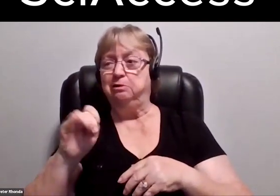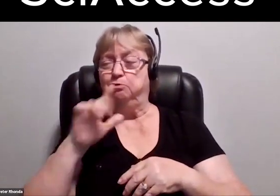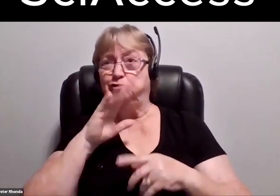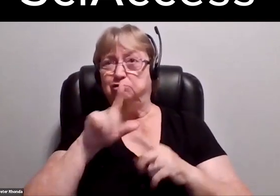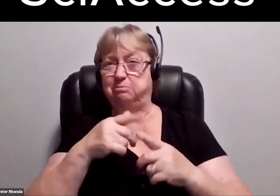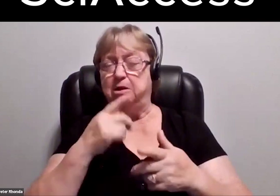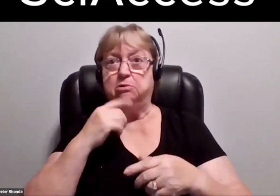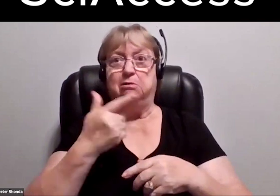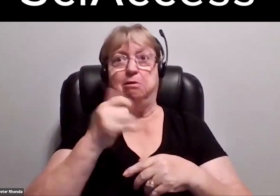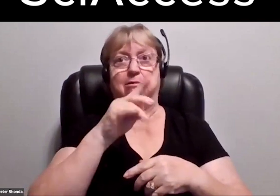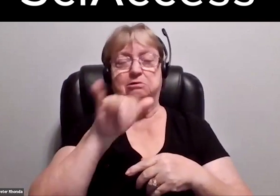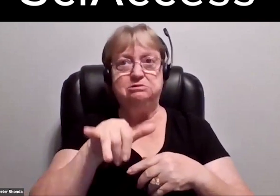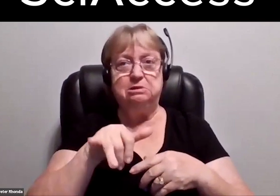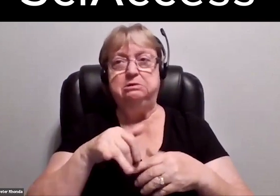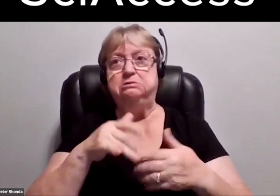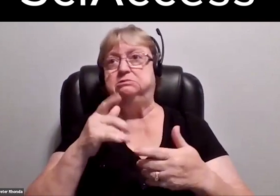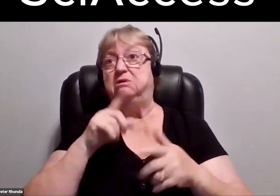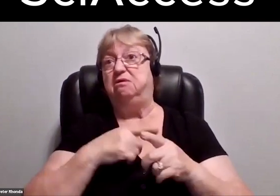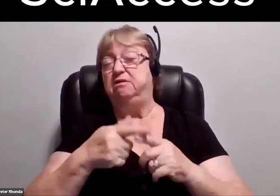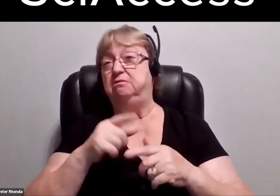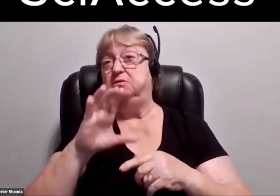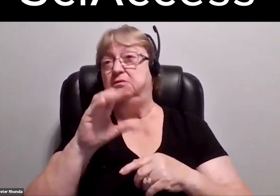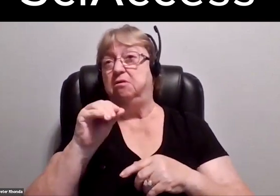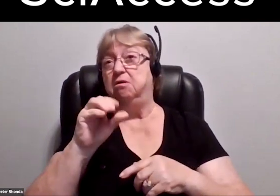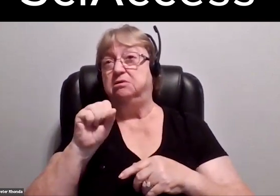Then an activity on the cosmic microwave background radiation,